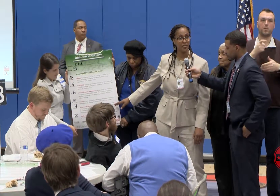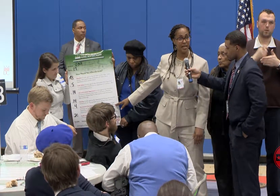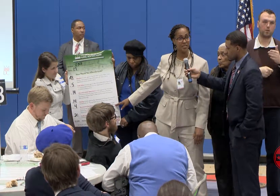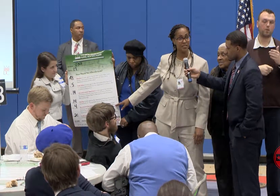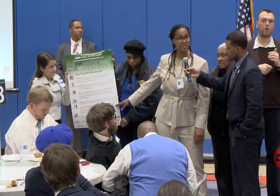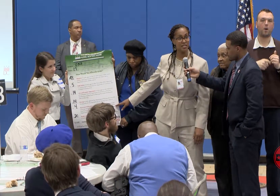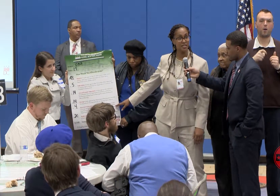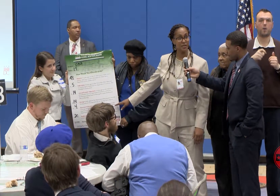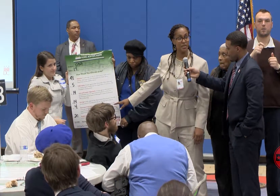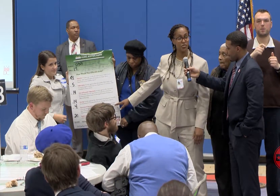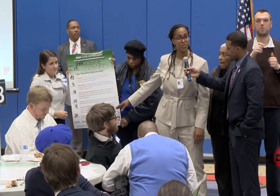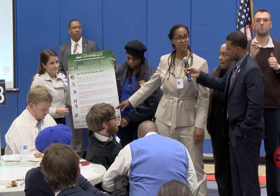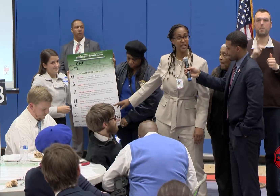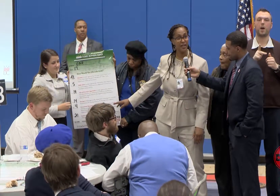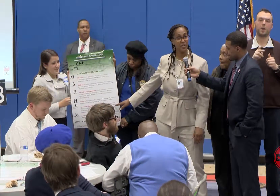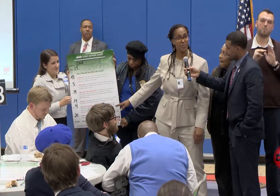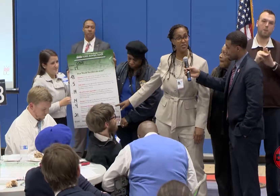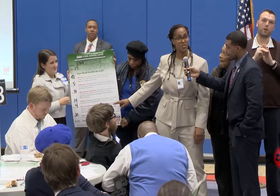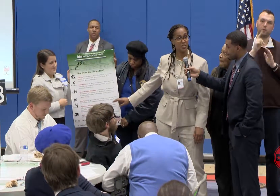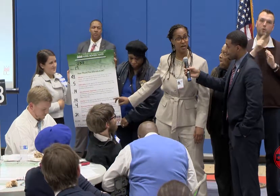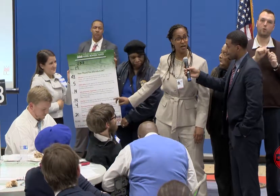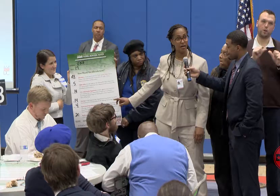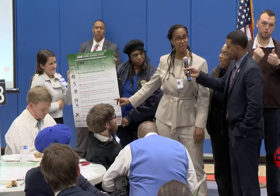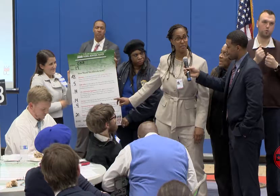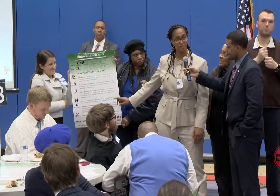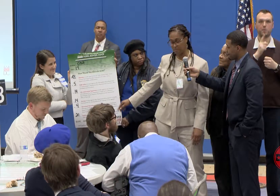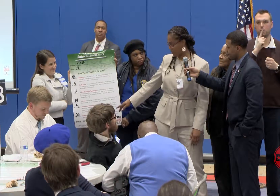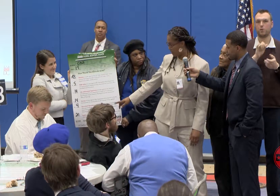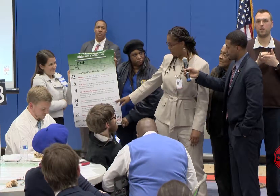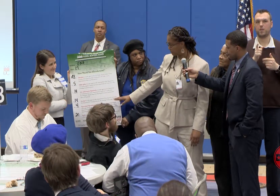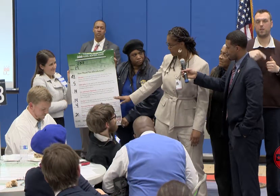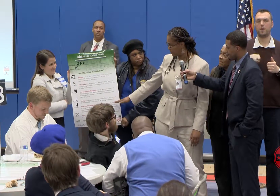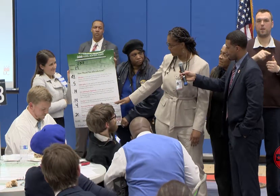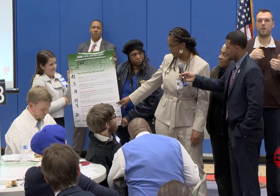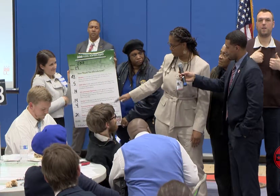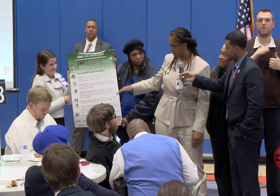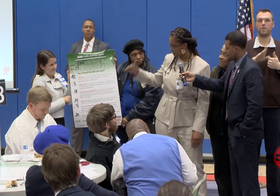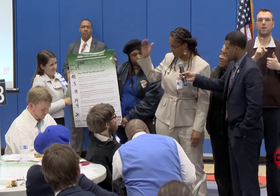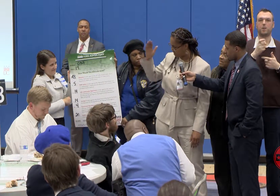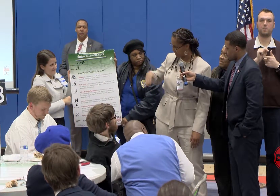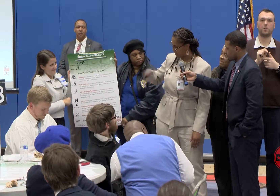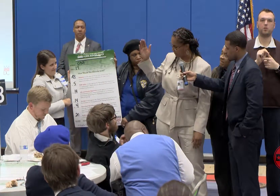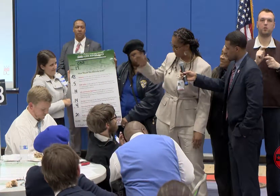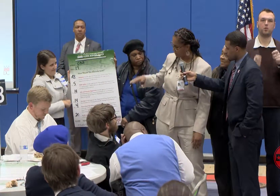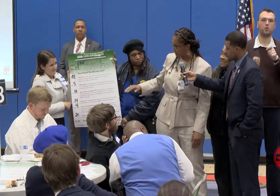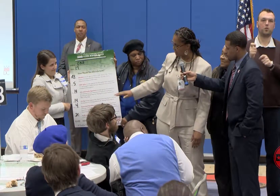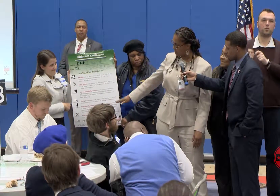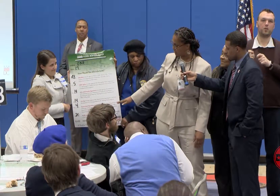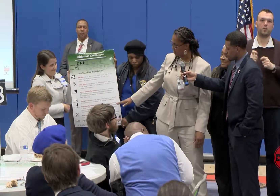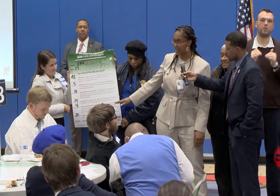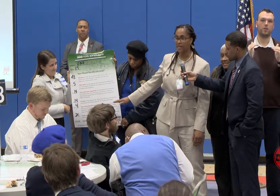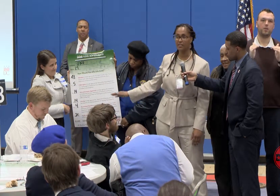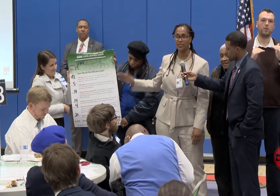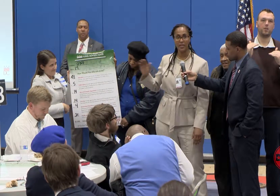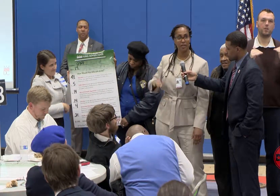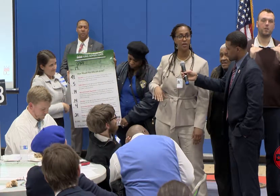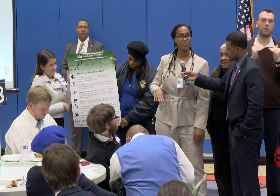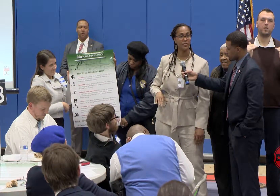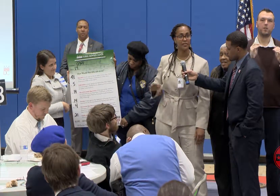FOR THE AGENCIES AND MAKE SURE THEY HAVE THEIR BUDGETS ADJUST AND EVEN OUT. SO THAT IF THEY ARE OVER THEN